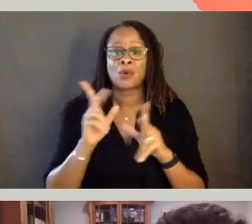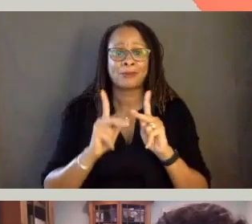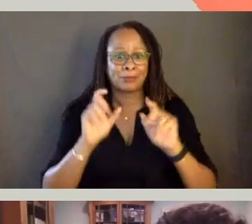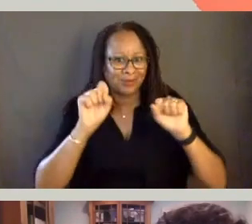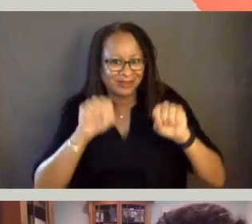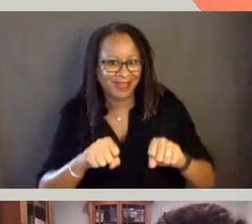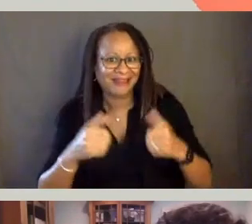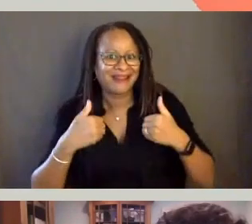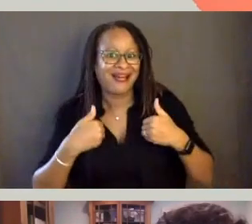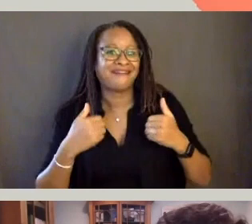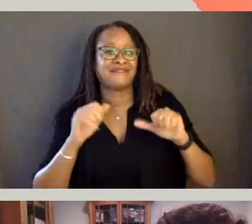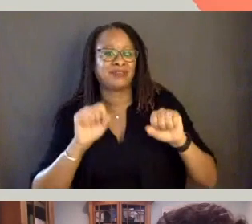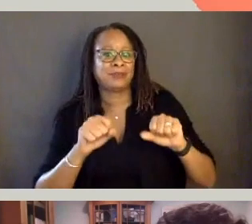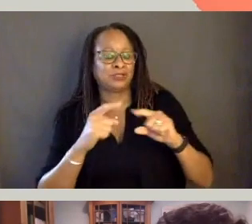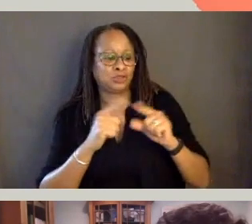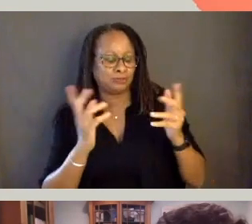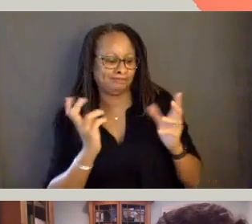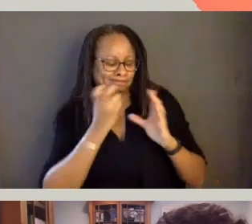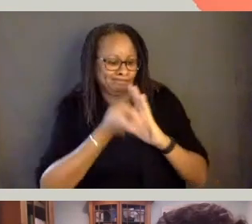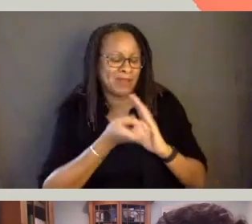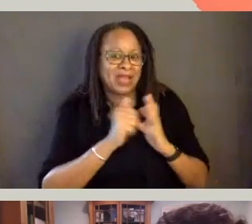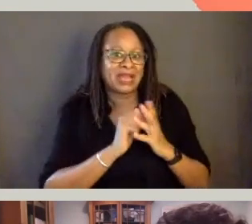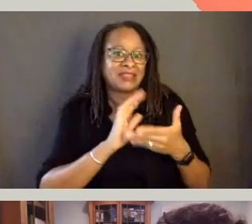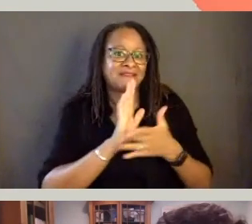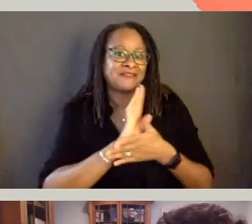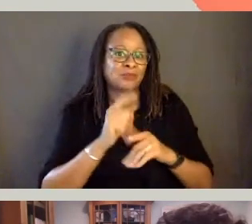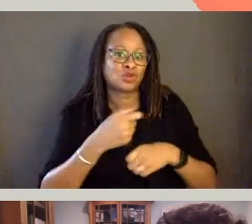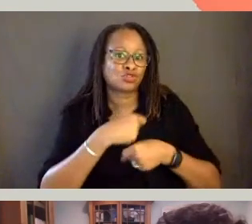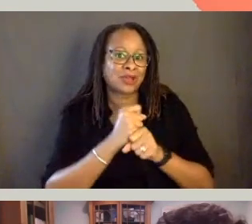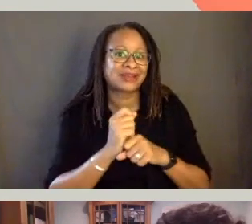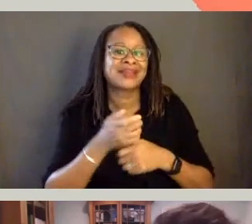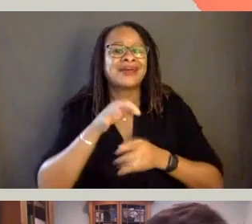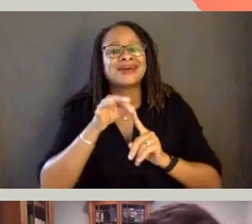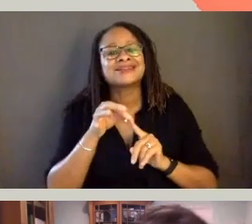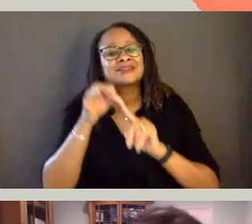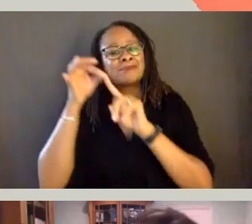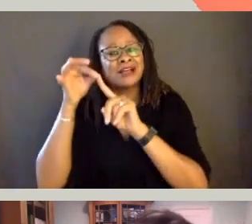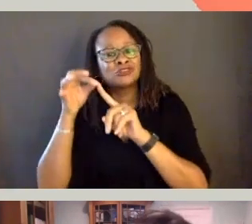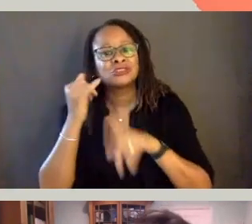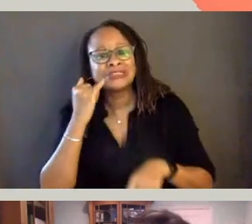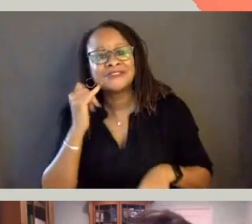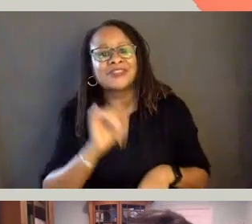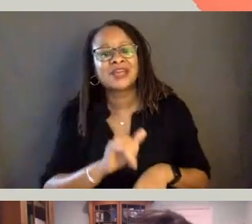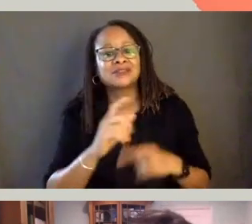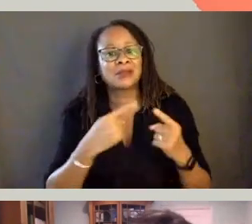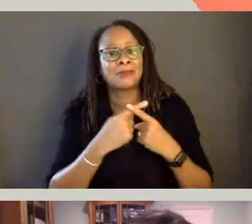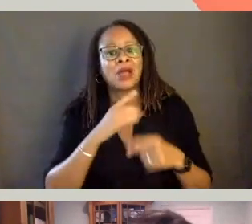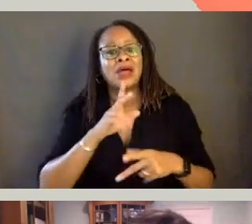to engage in the film that you're creating, especially if it's about a particular issue